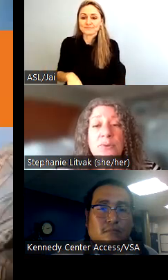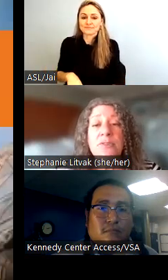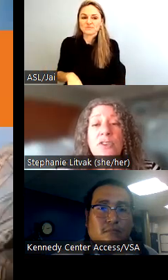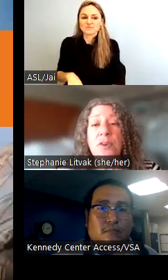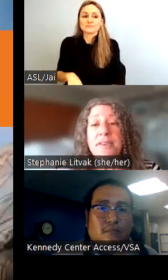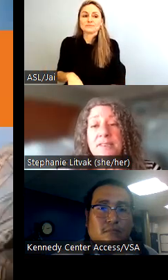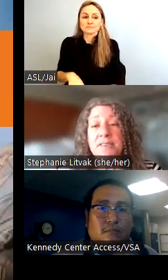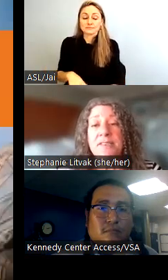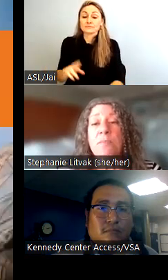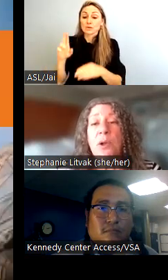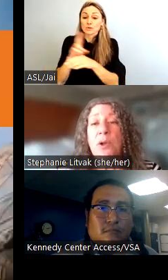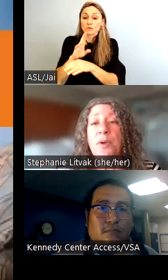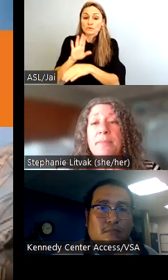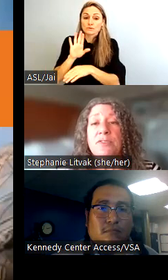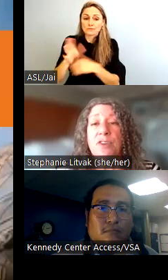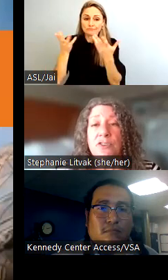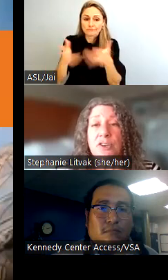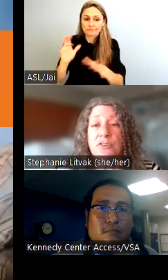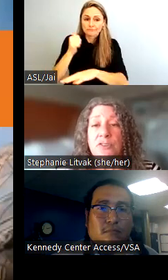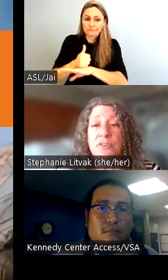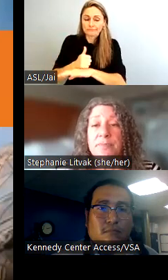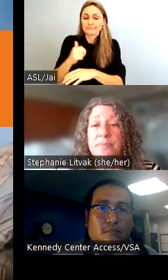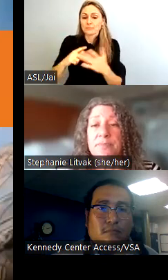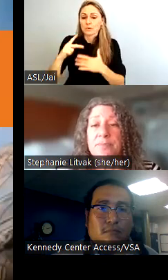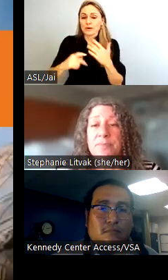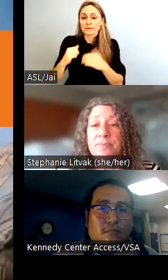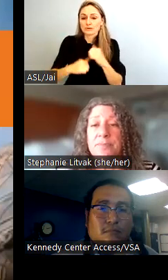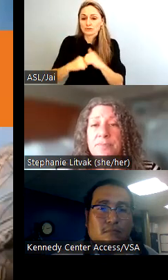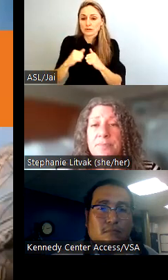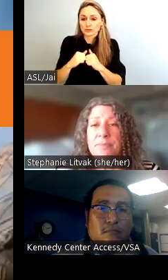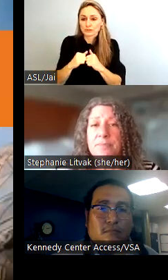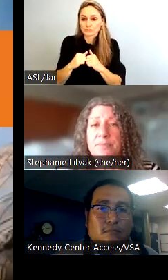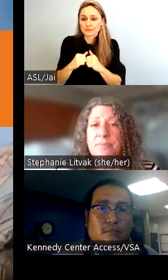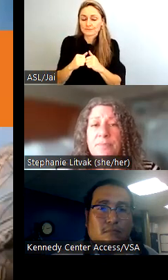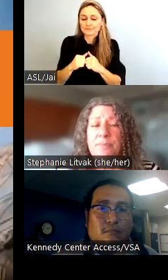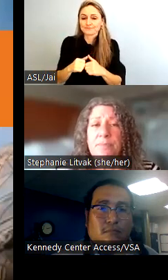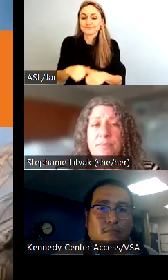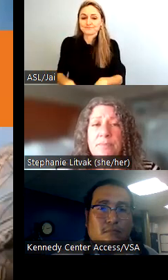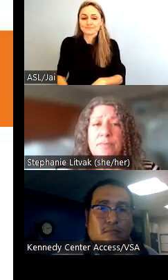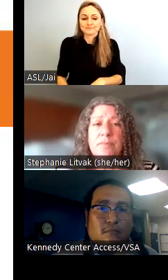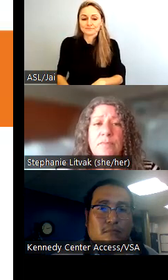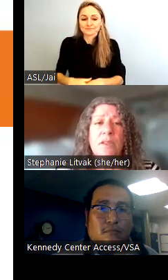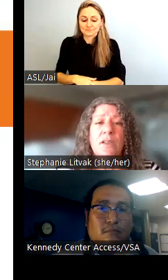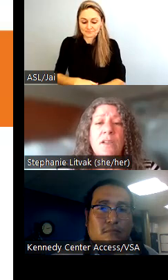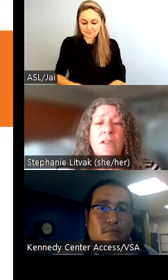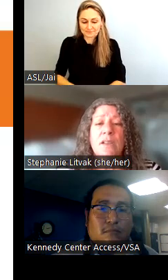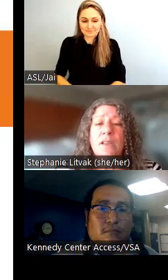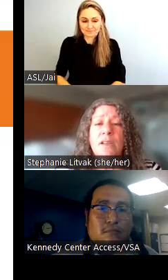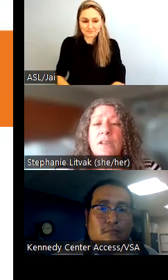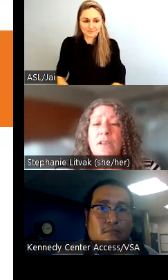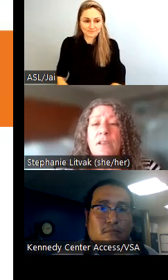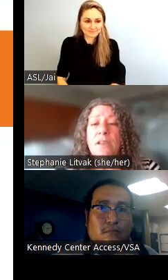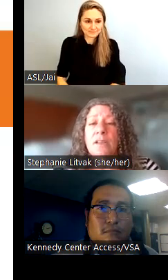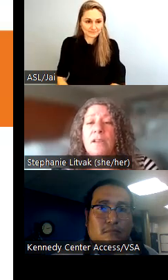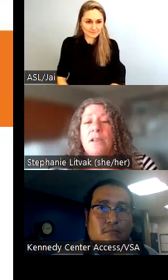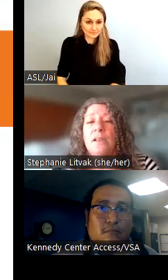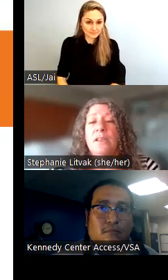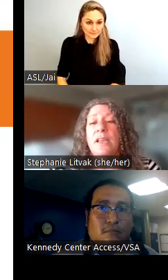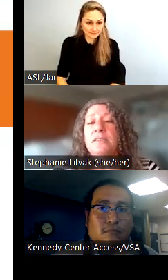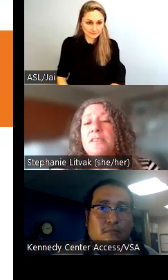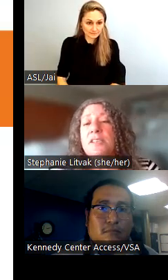Use your existing program structures.